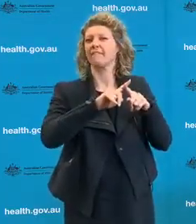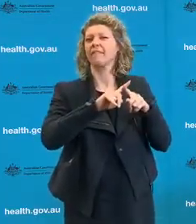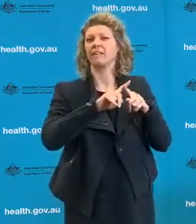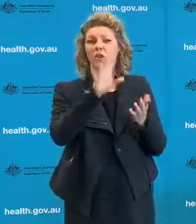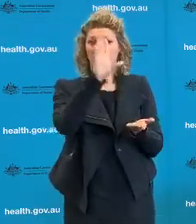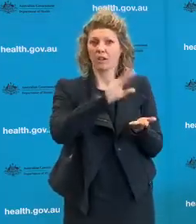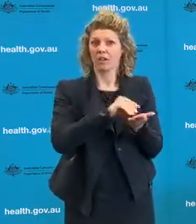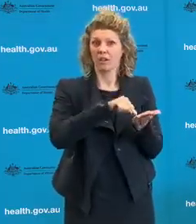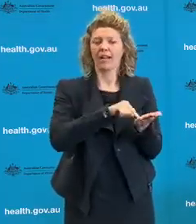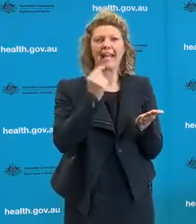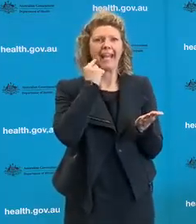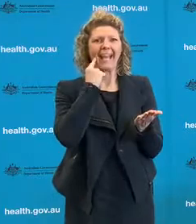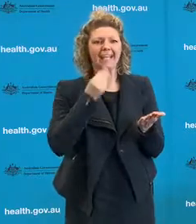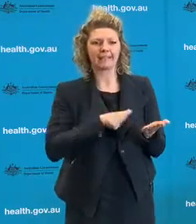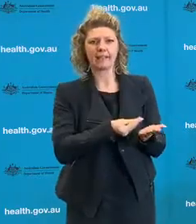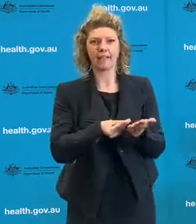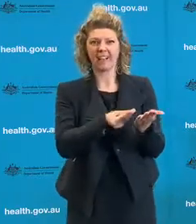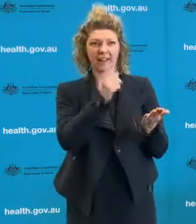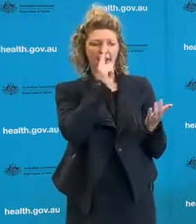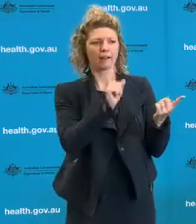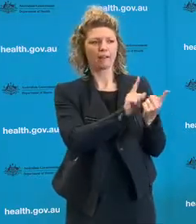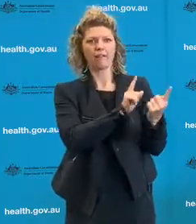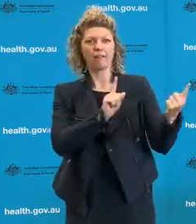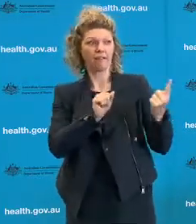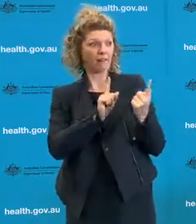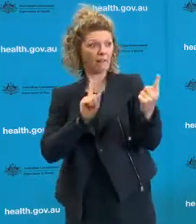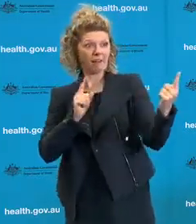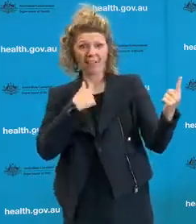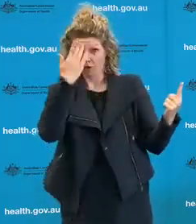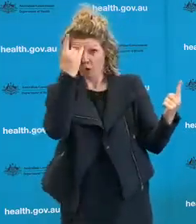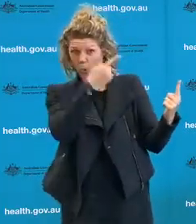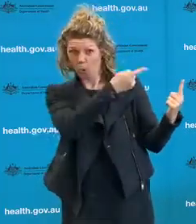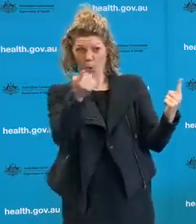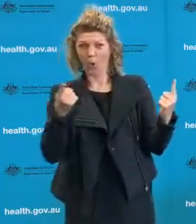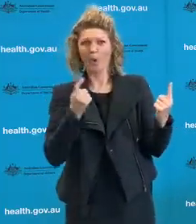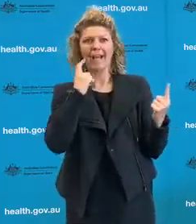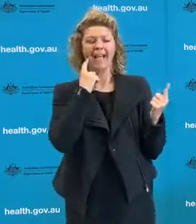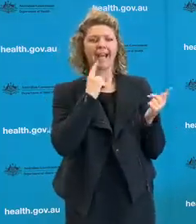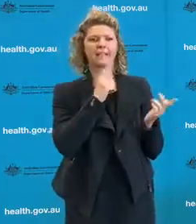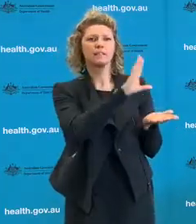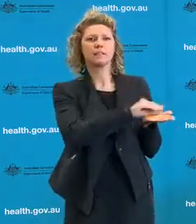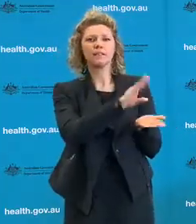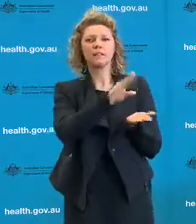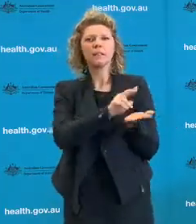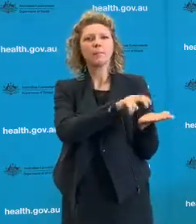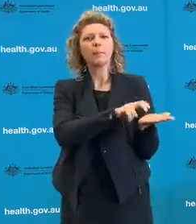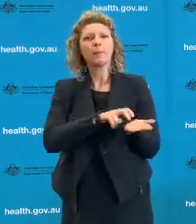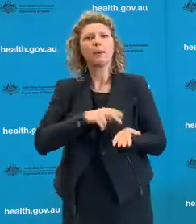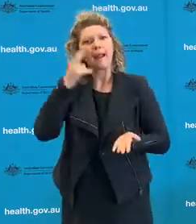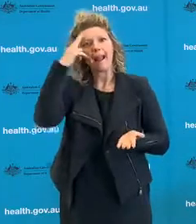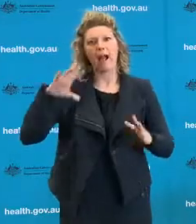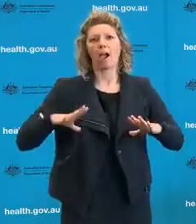to be around people who you don't know at close distance for 15 minutes or more.